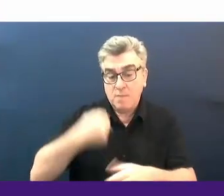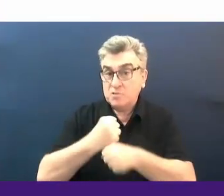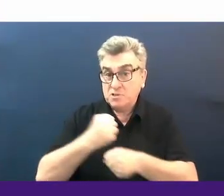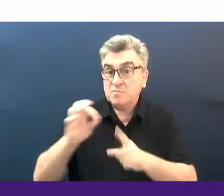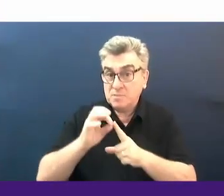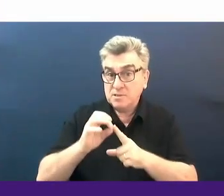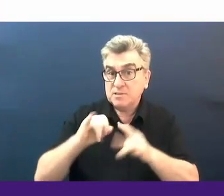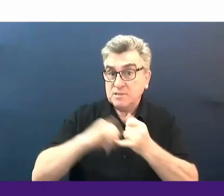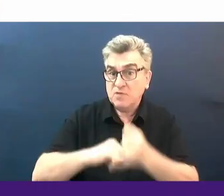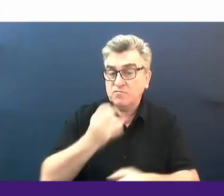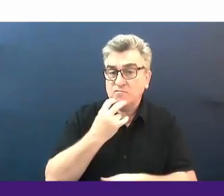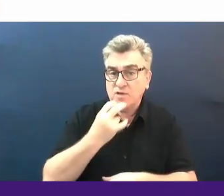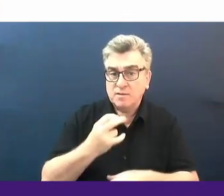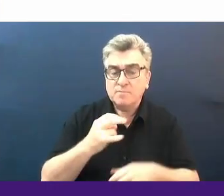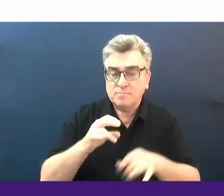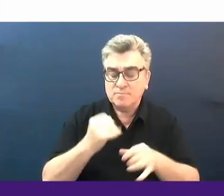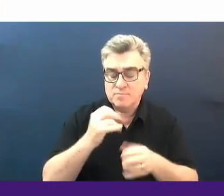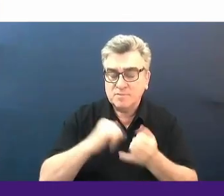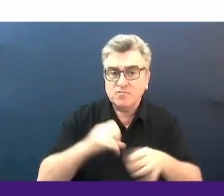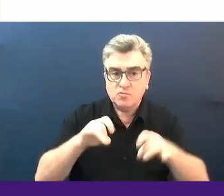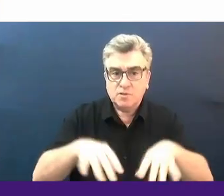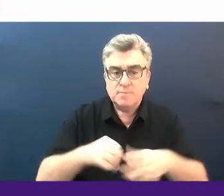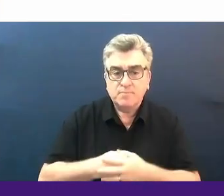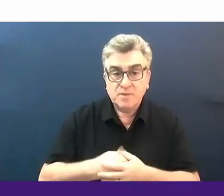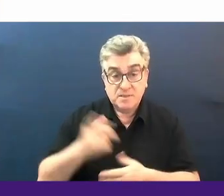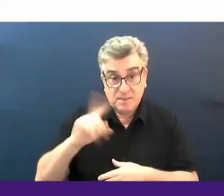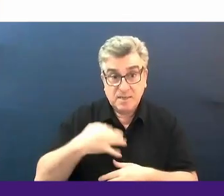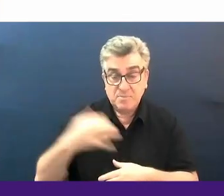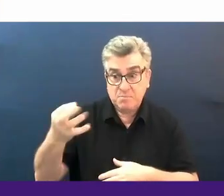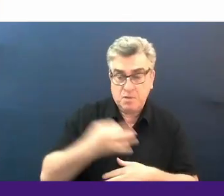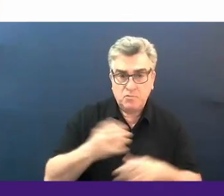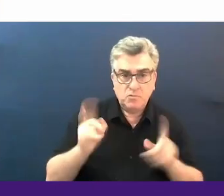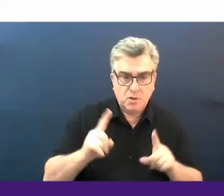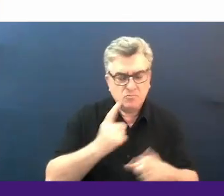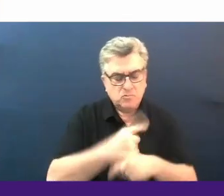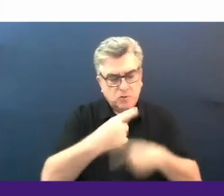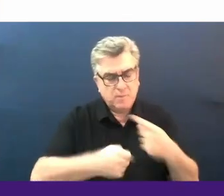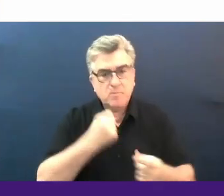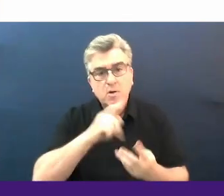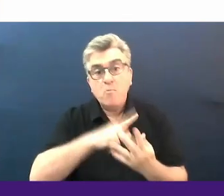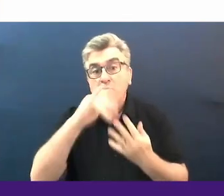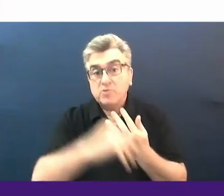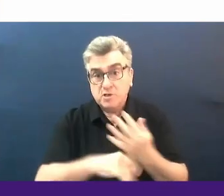present today a project that we've been working on in South Australia around a person-centred care